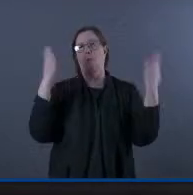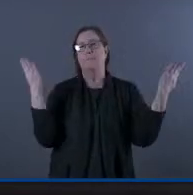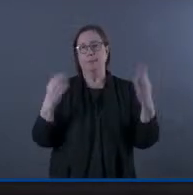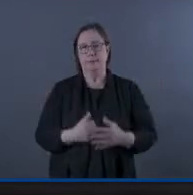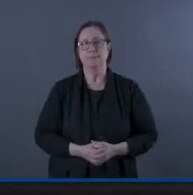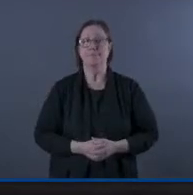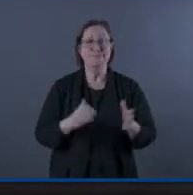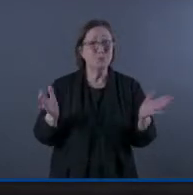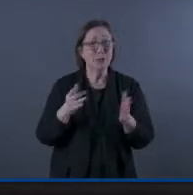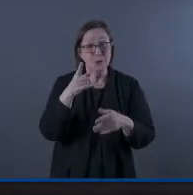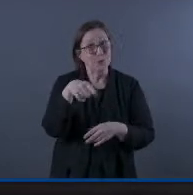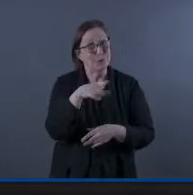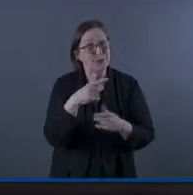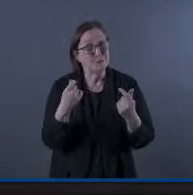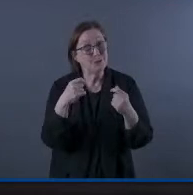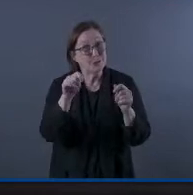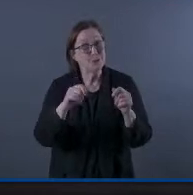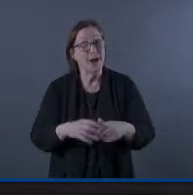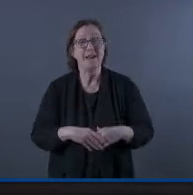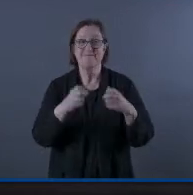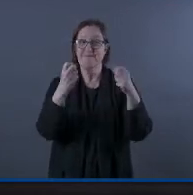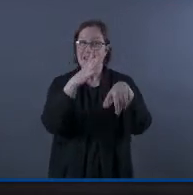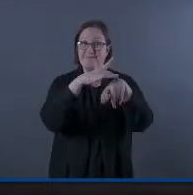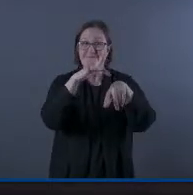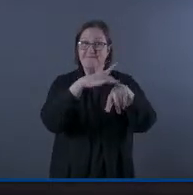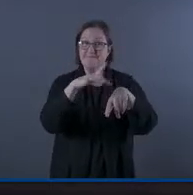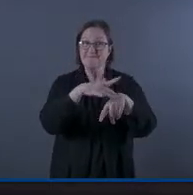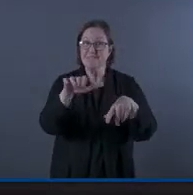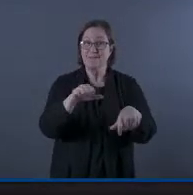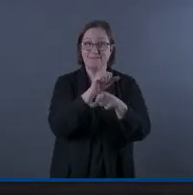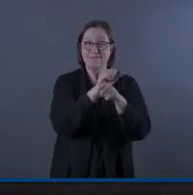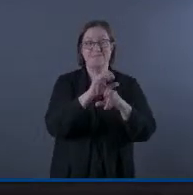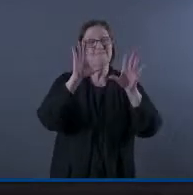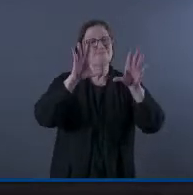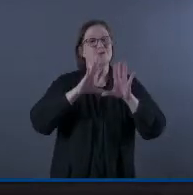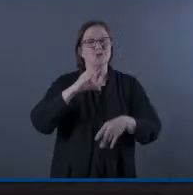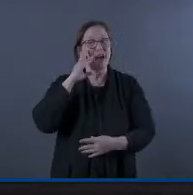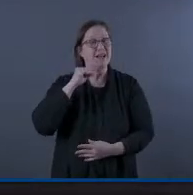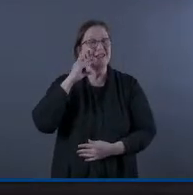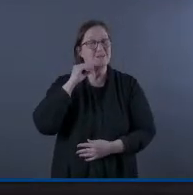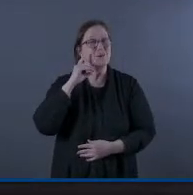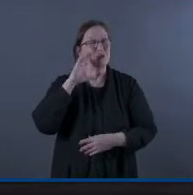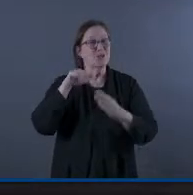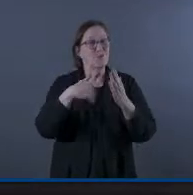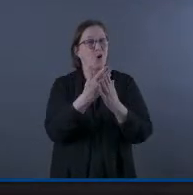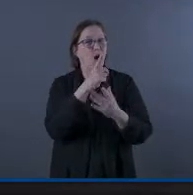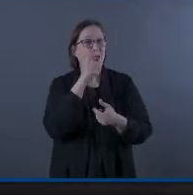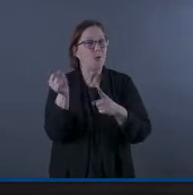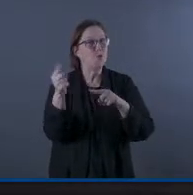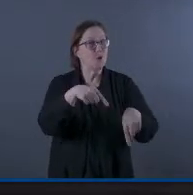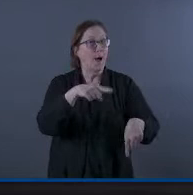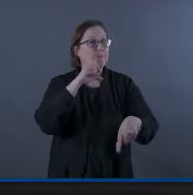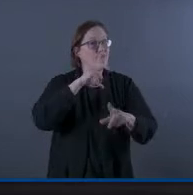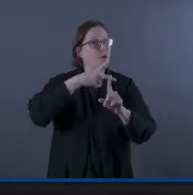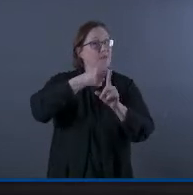We have a lot of openings and it's been a great experience for everybody who's come, I think. Good, good, yes.